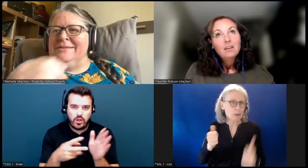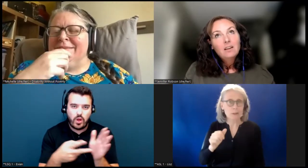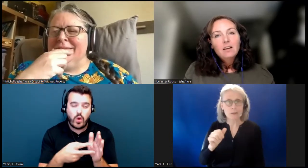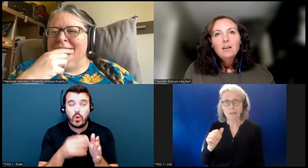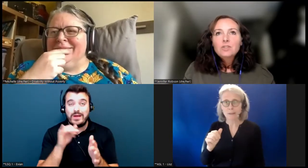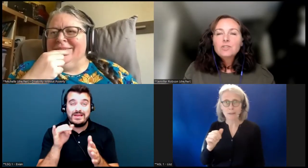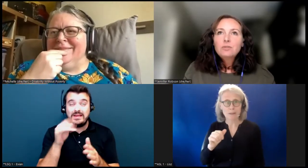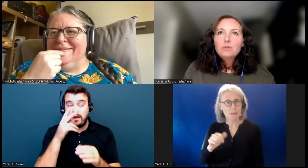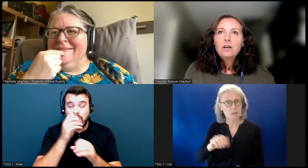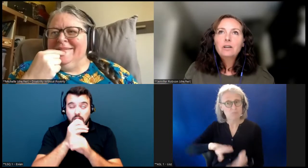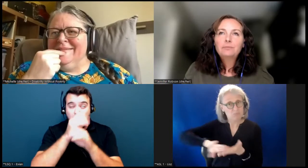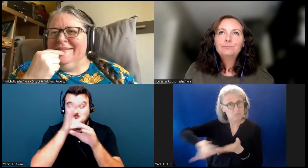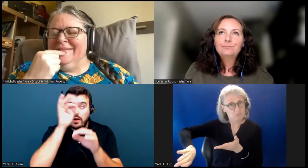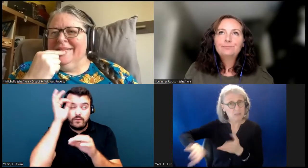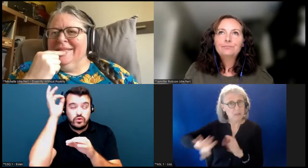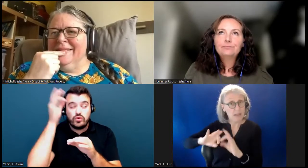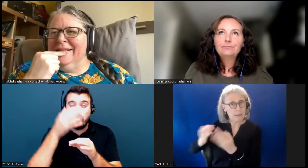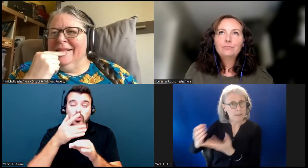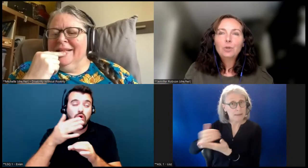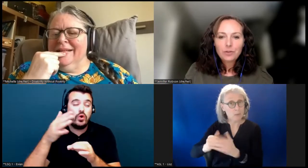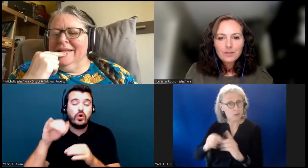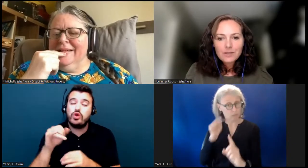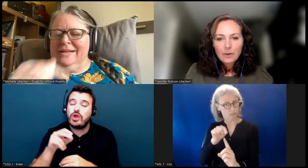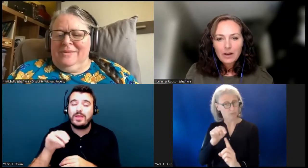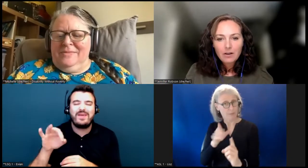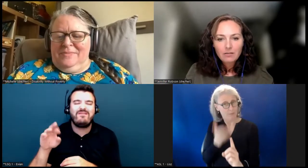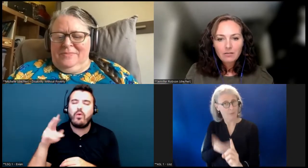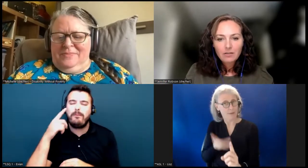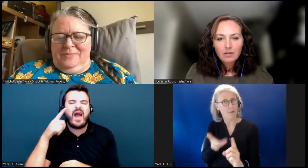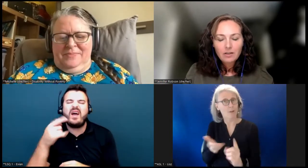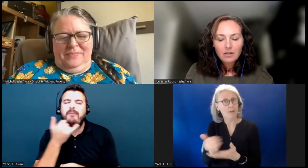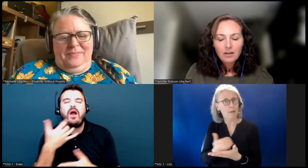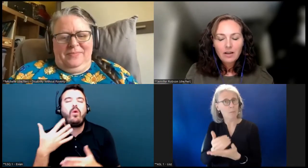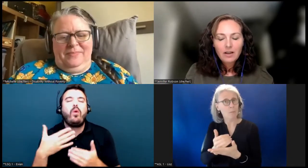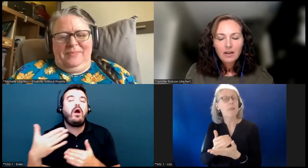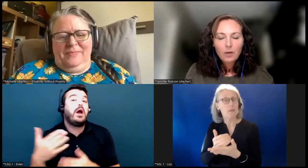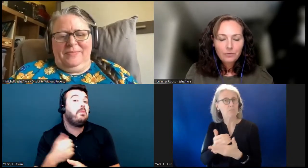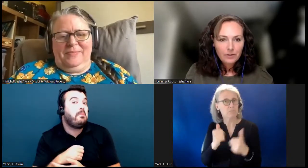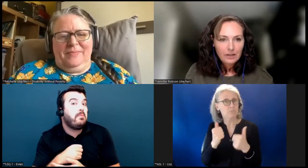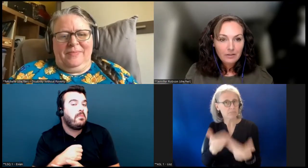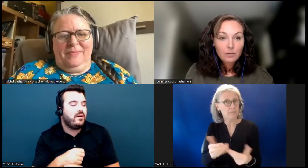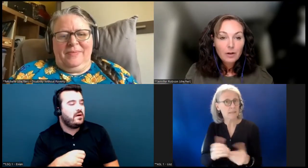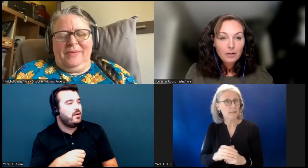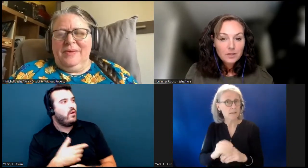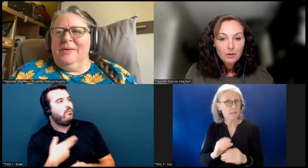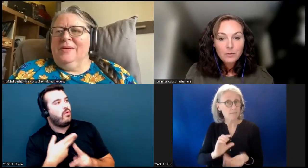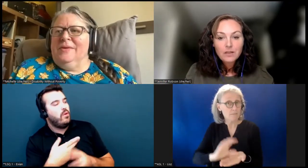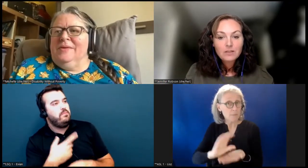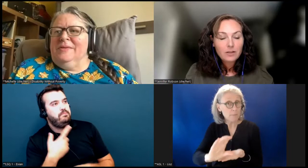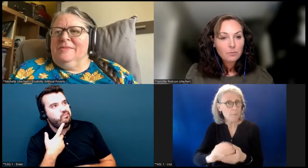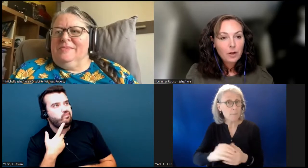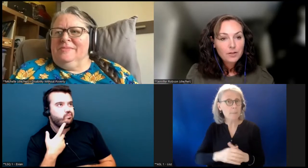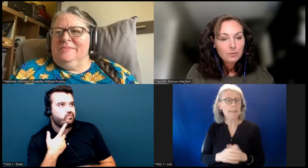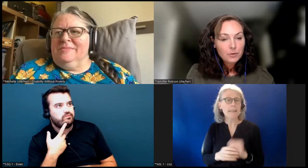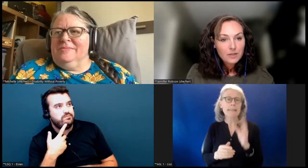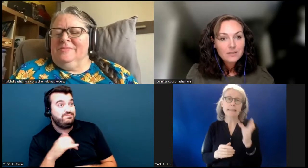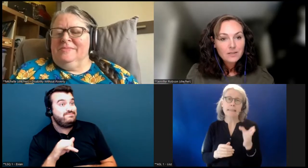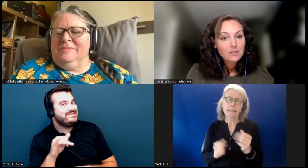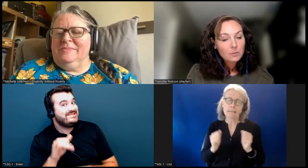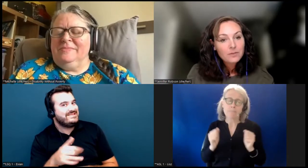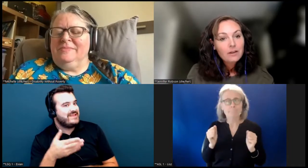SO, LOOK, THIS IS WHERE HOPEFULLY GOOD POLICY PROCESS AND POLICY PROCESS IN TERMS OF THAT